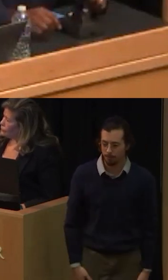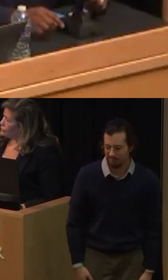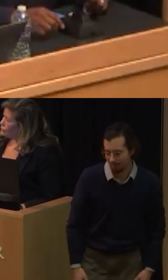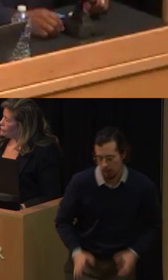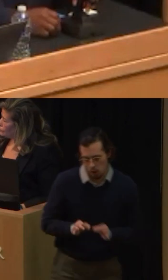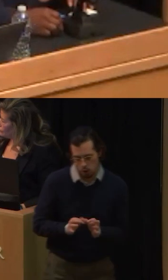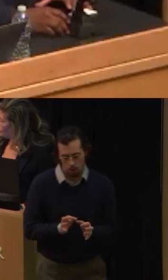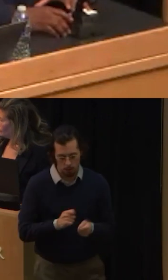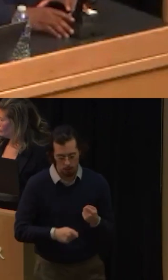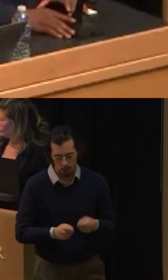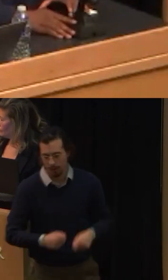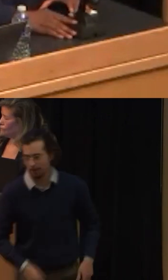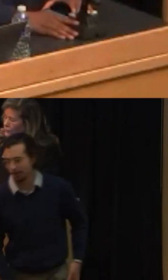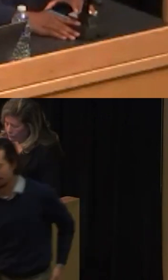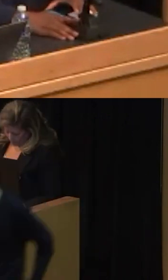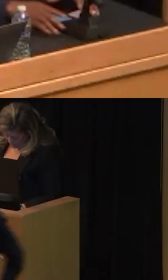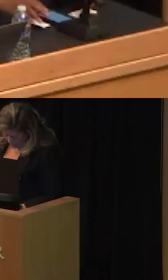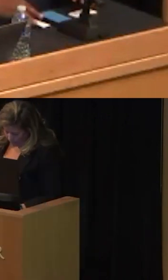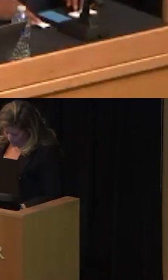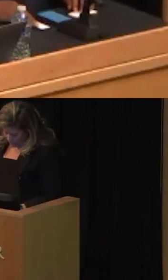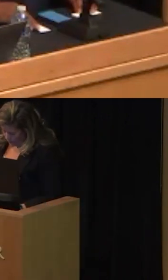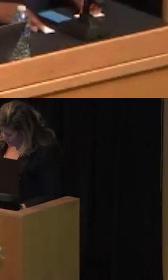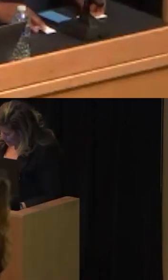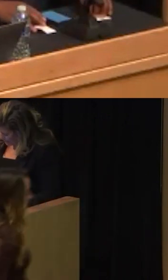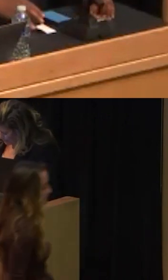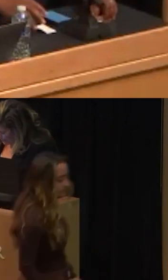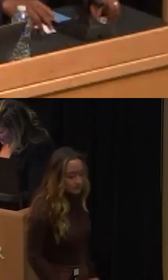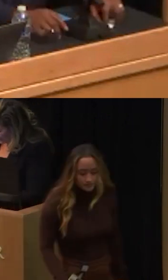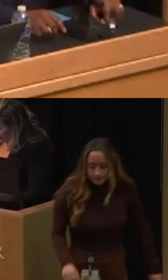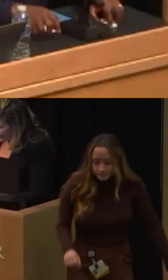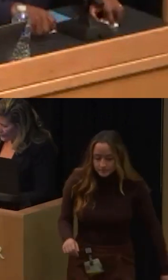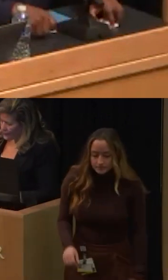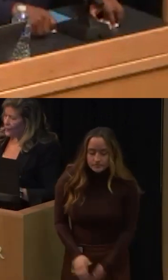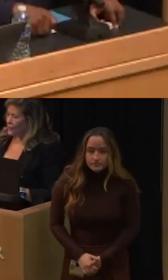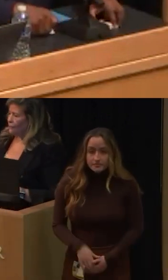and that is a long journey. That can't happen overnight, but it has to happen,